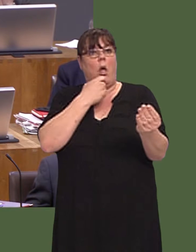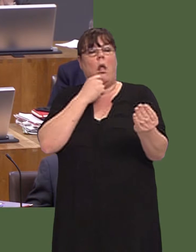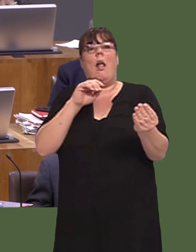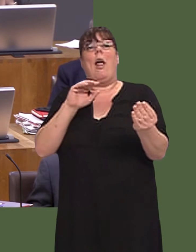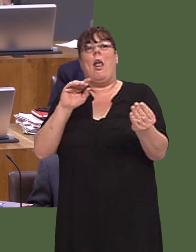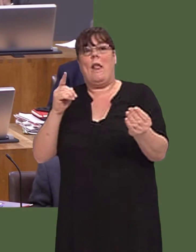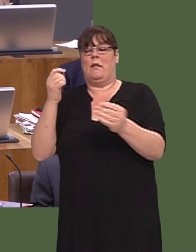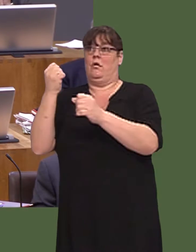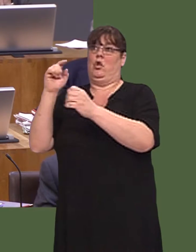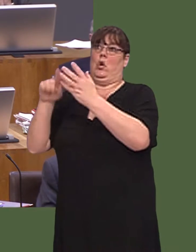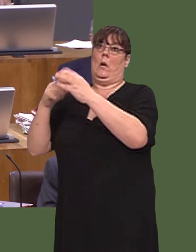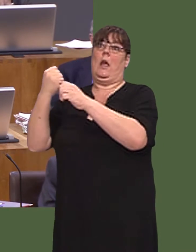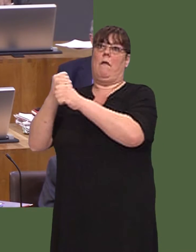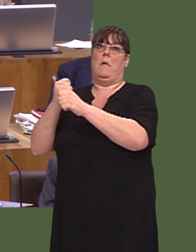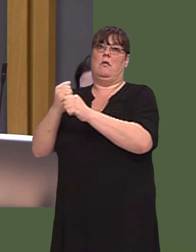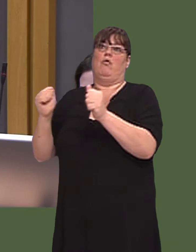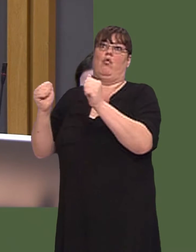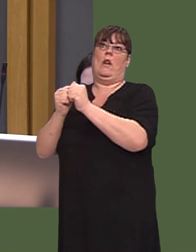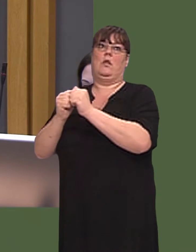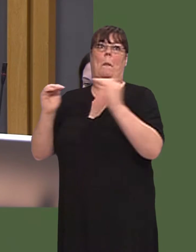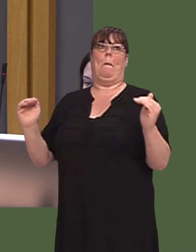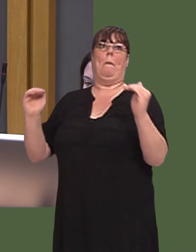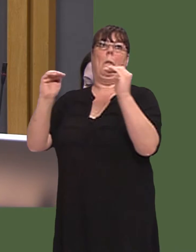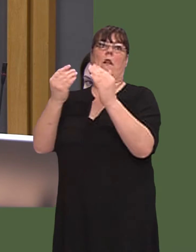Government steps up to the mark and makes sure the money is there.